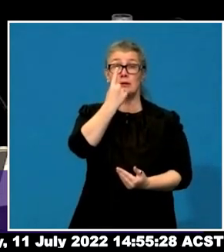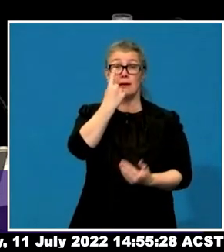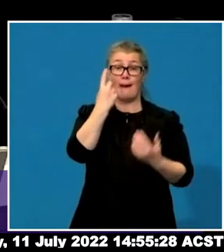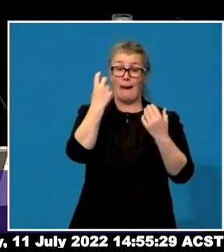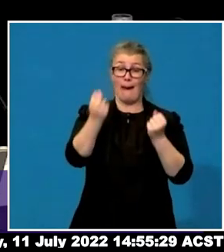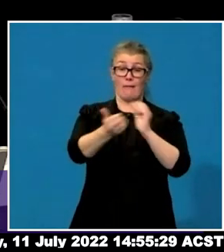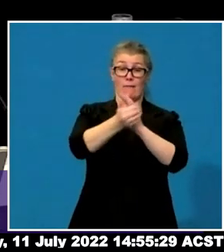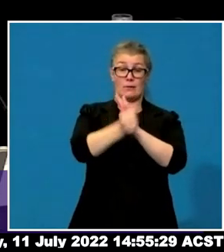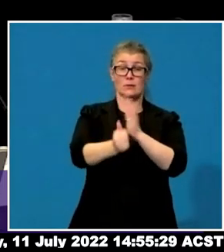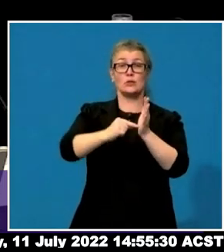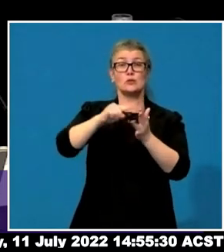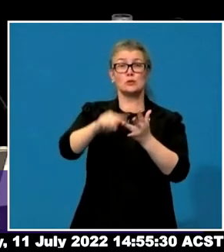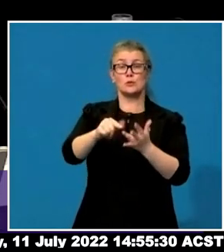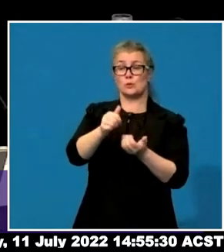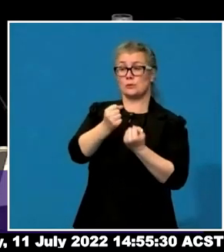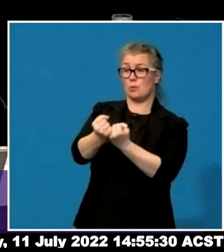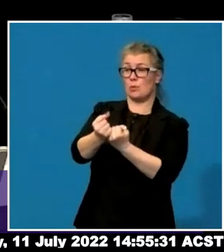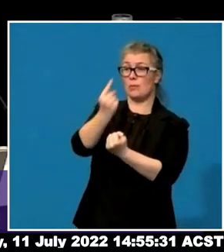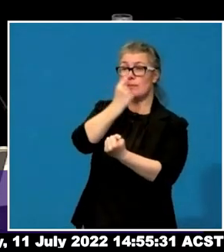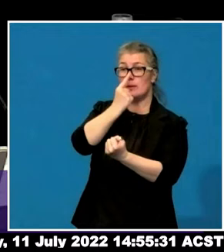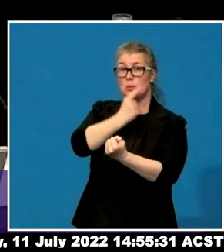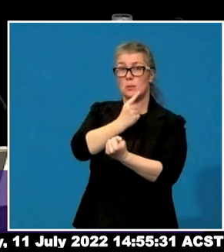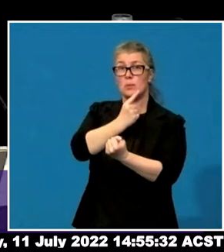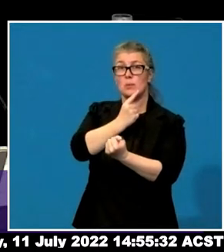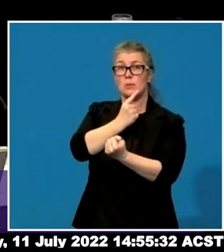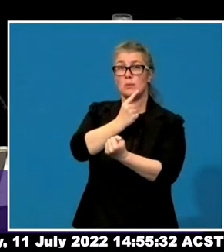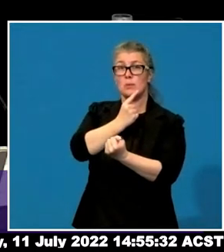people who have the needs around their disability.